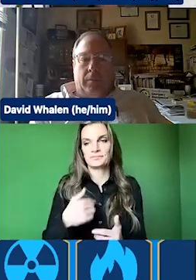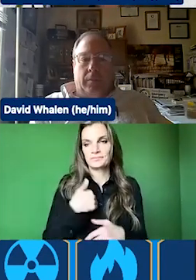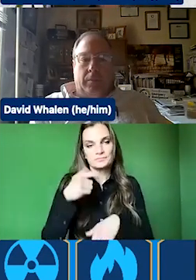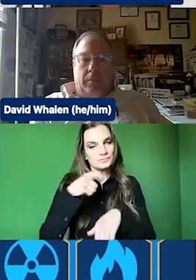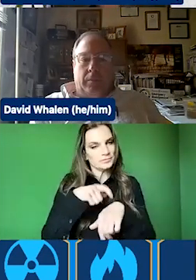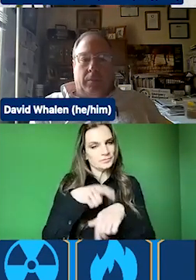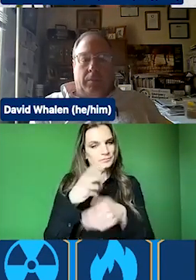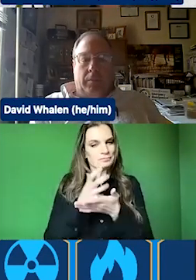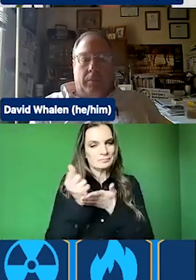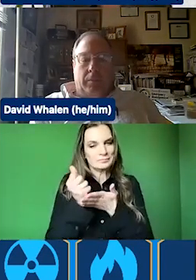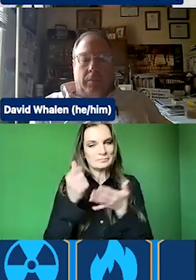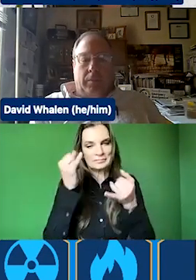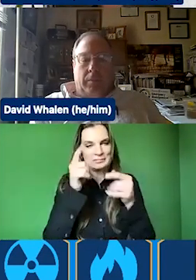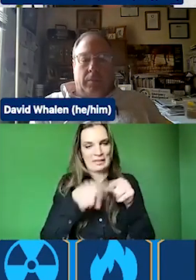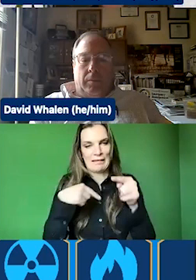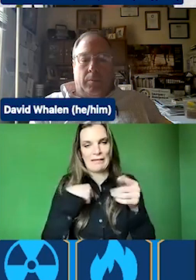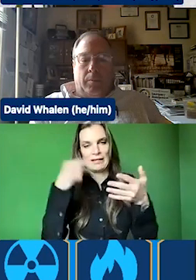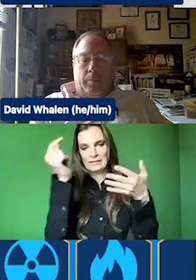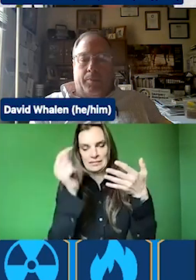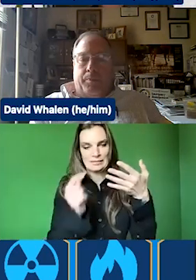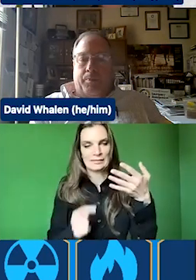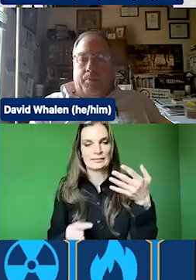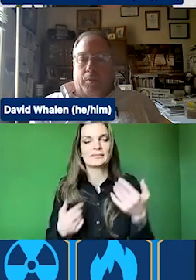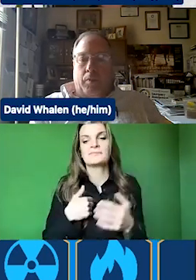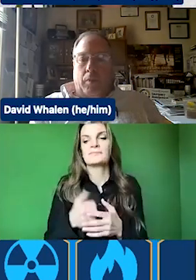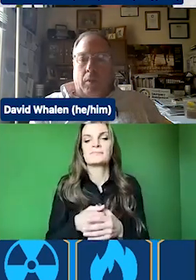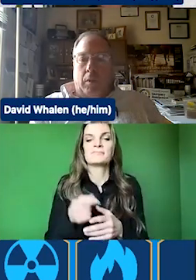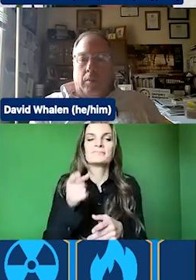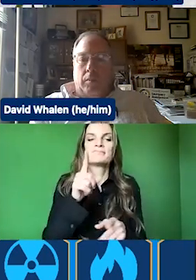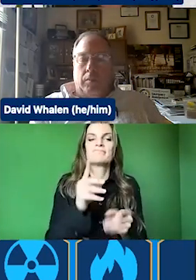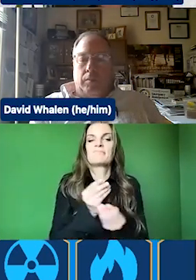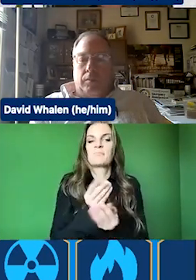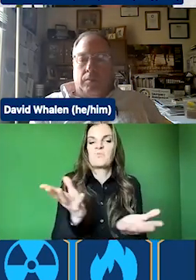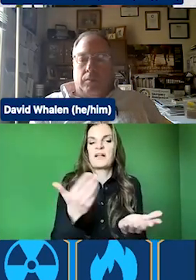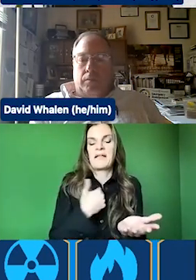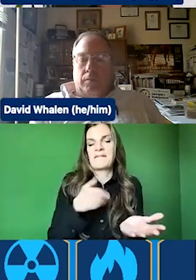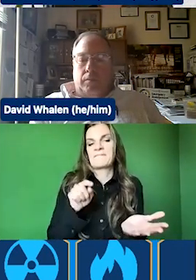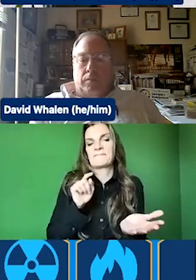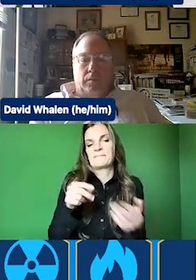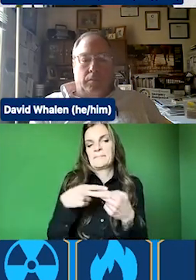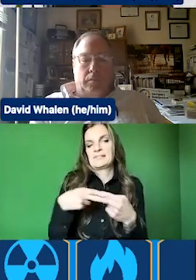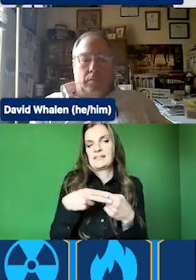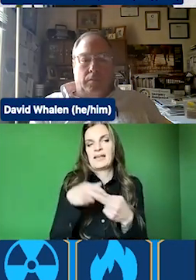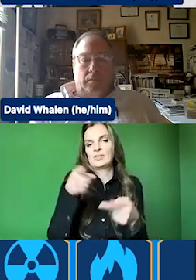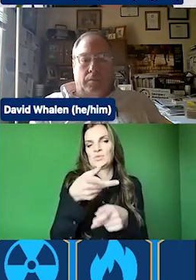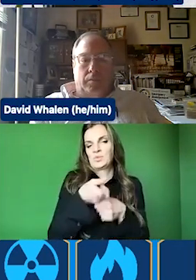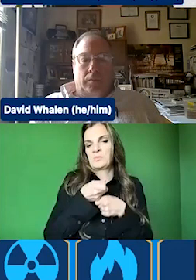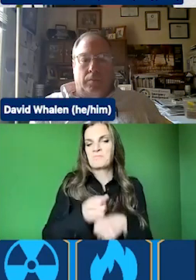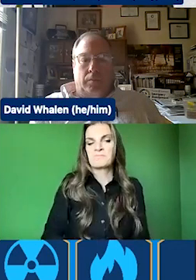individually. So they are provided in the slides that you received. So I will just end